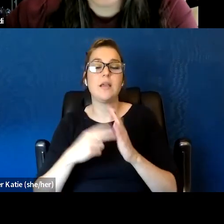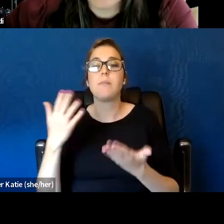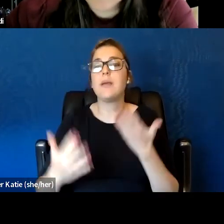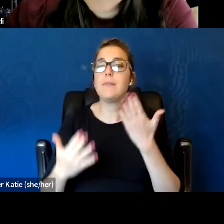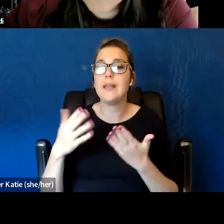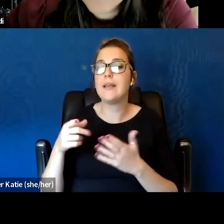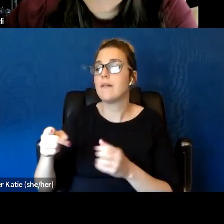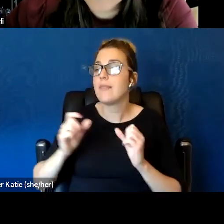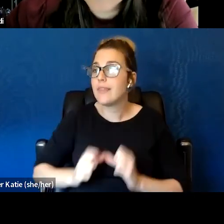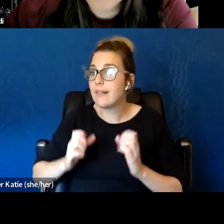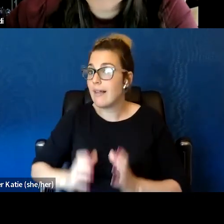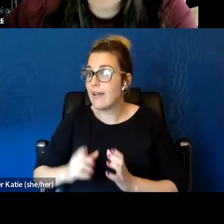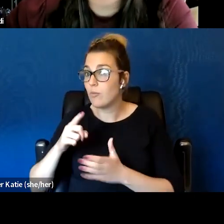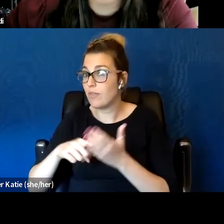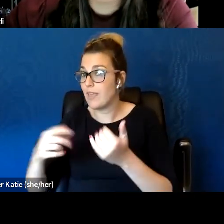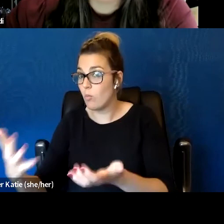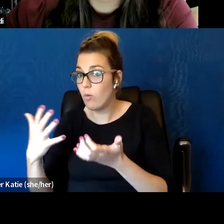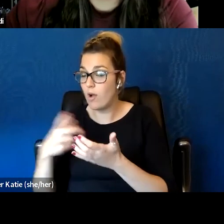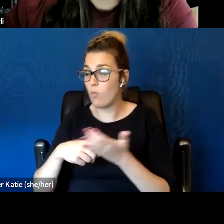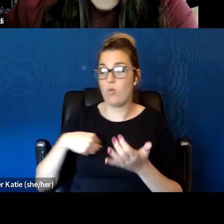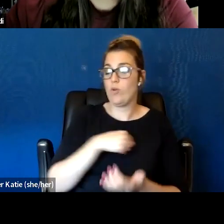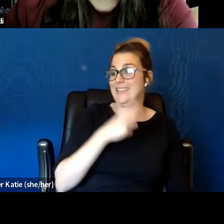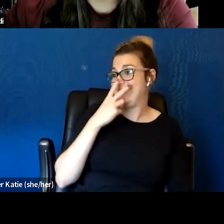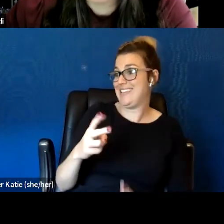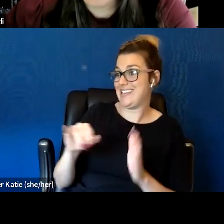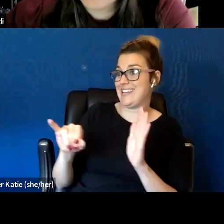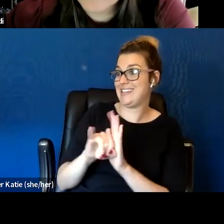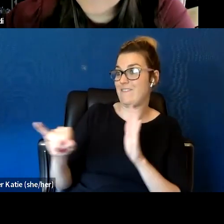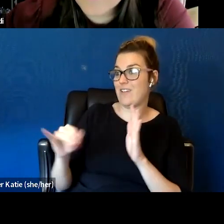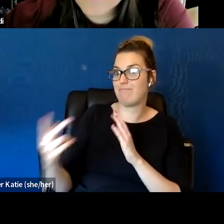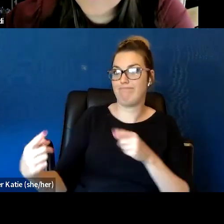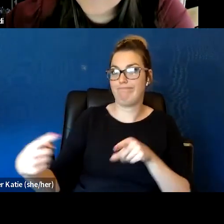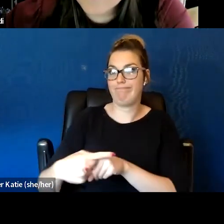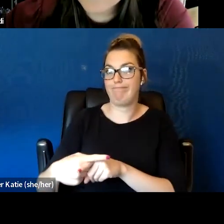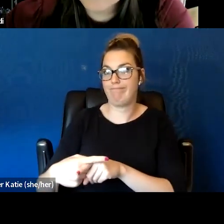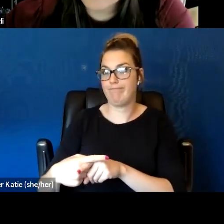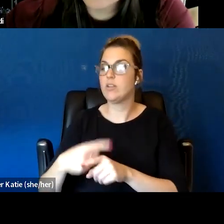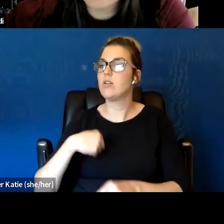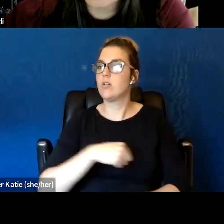and what that looks like. You know, we're operating from a housing first model where all services are voluntary.